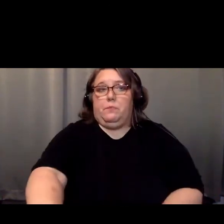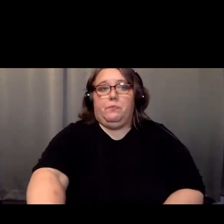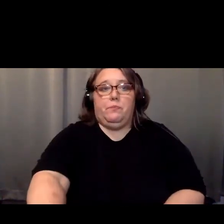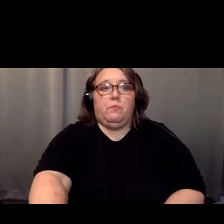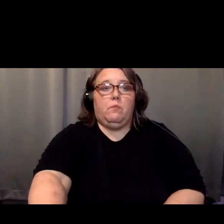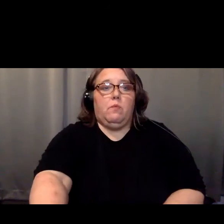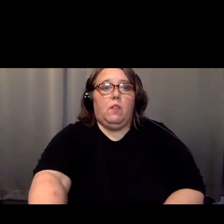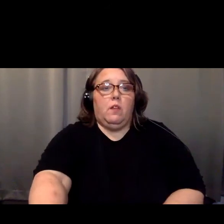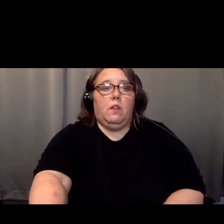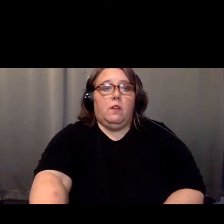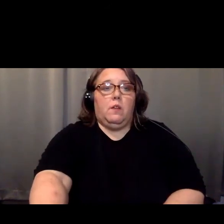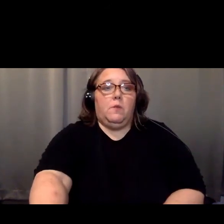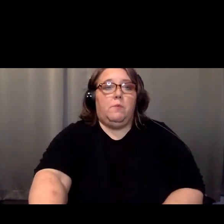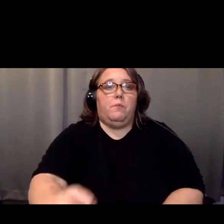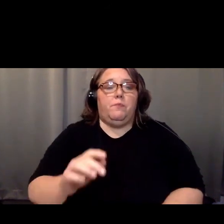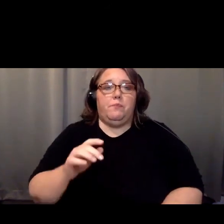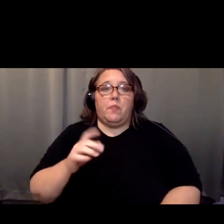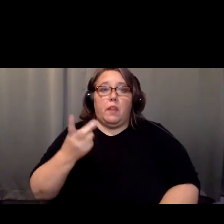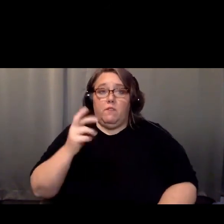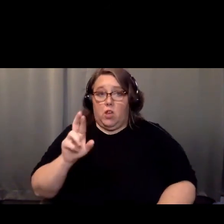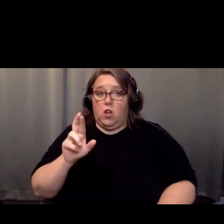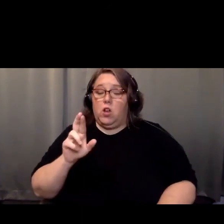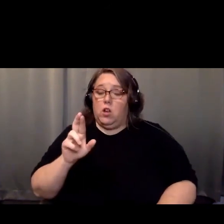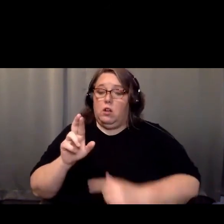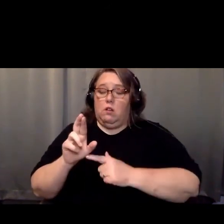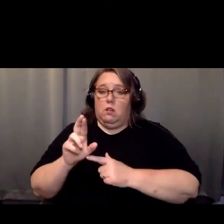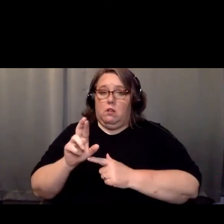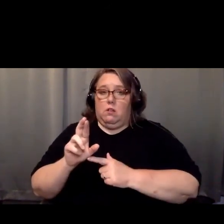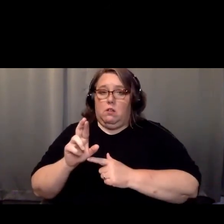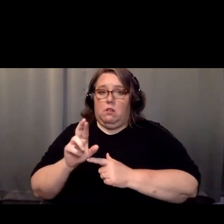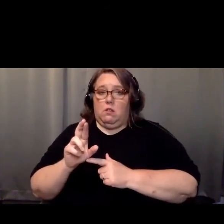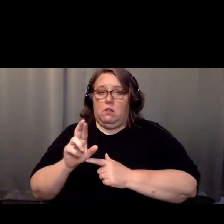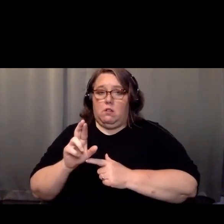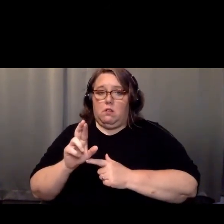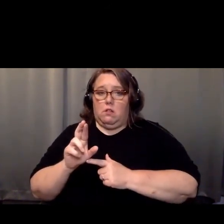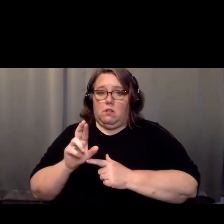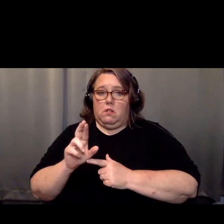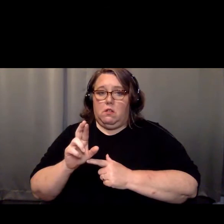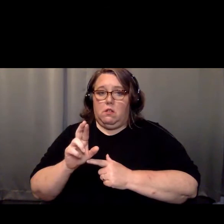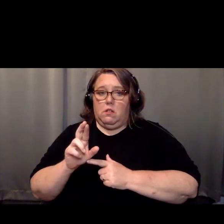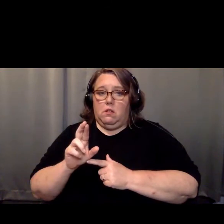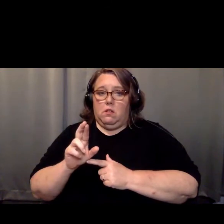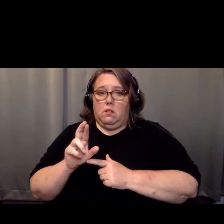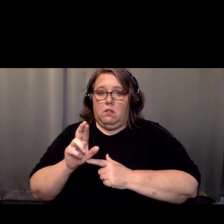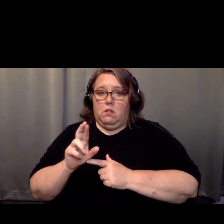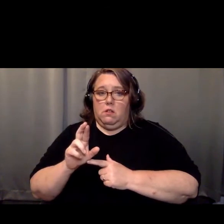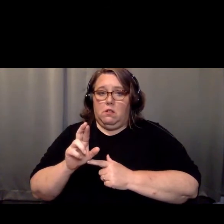So, as far as VR is concerned, they consider someone to be a transition student where transition case,